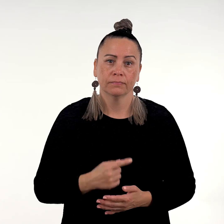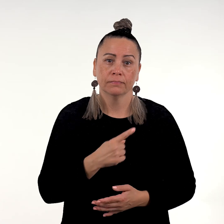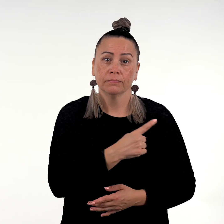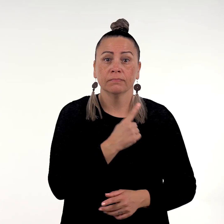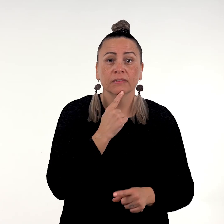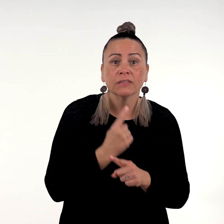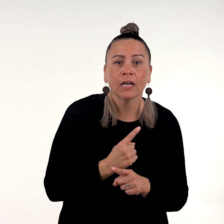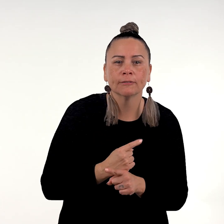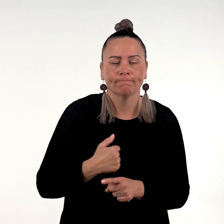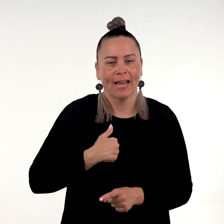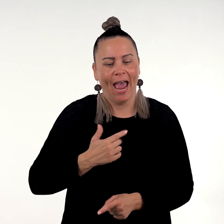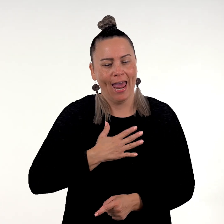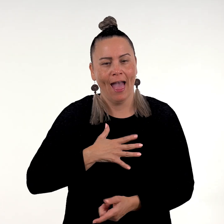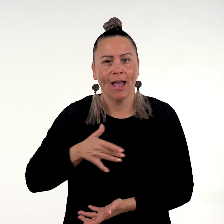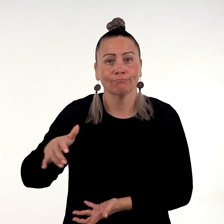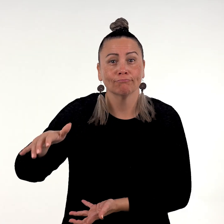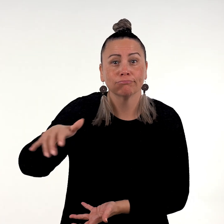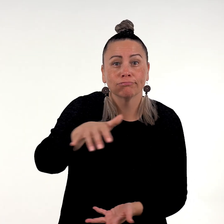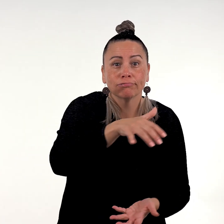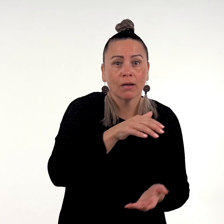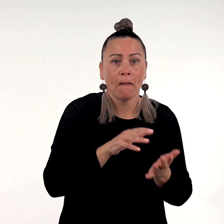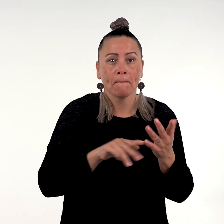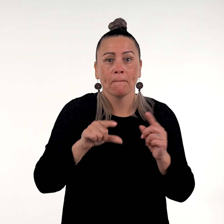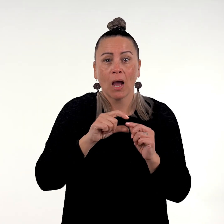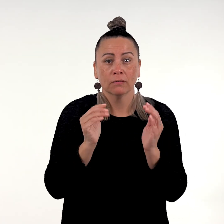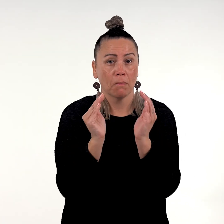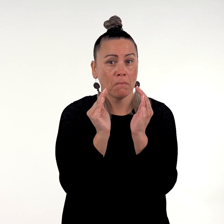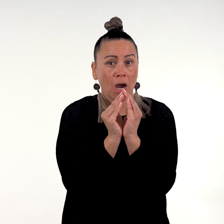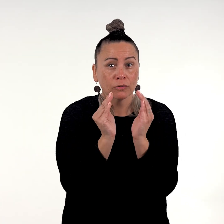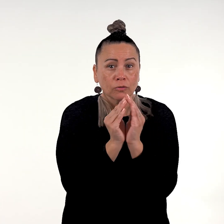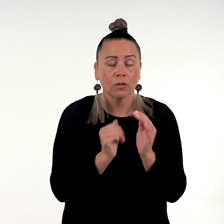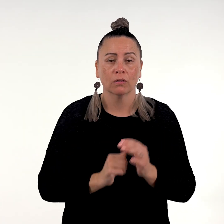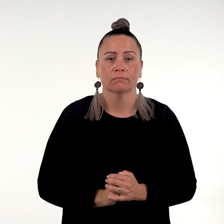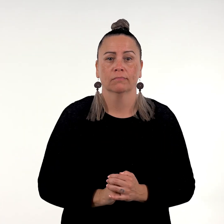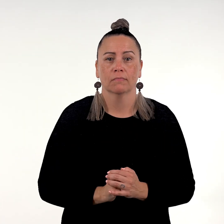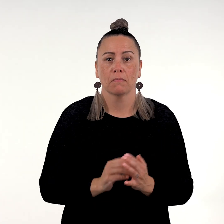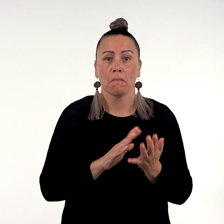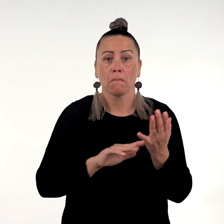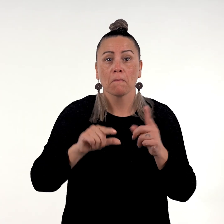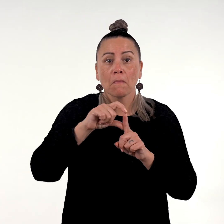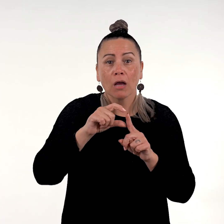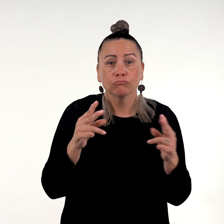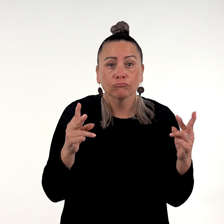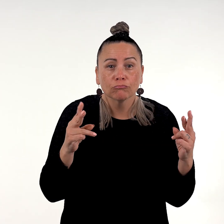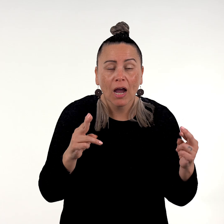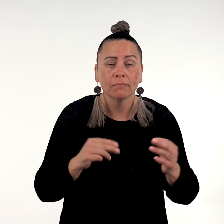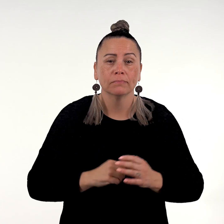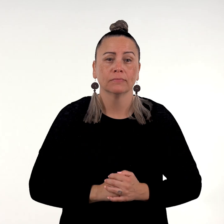He explains: ‘I like going into the mangrove to collect jukwarringa (mud mussels), kurumpuka (mud crabs),